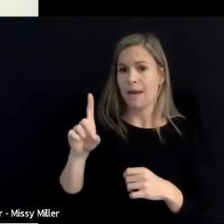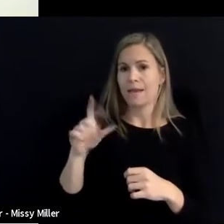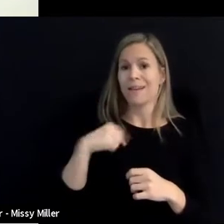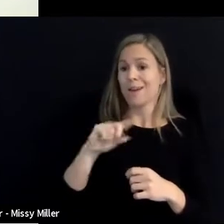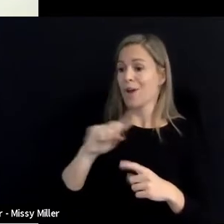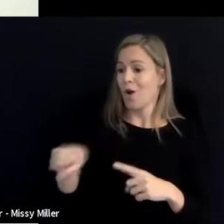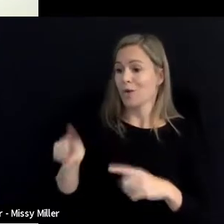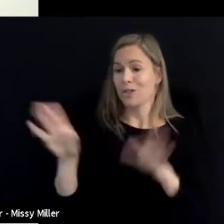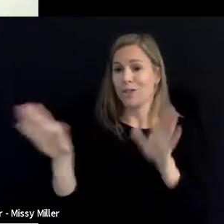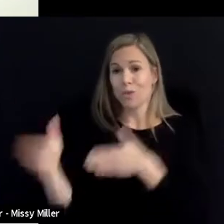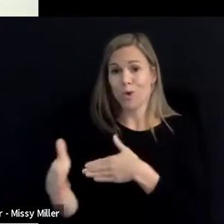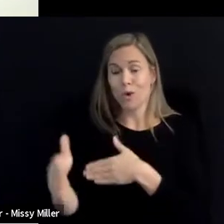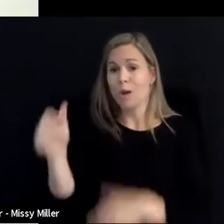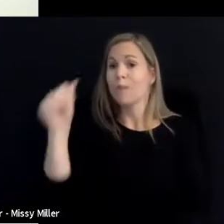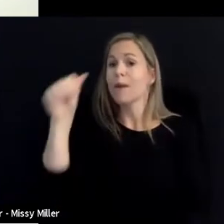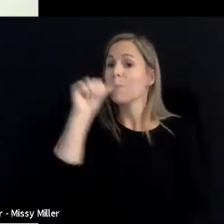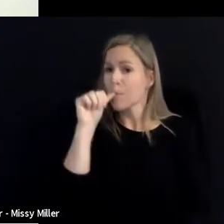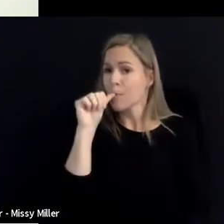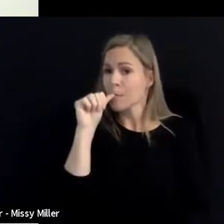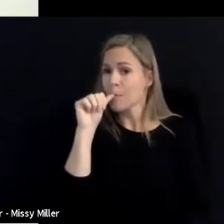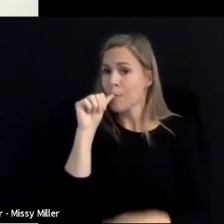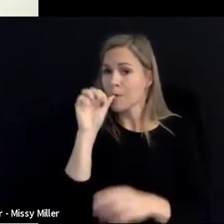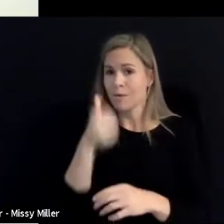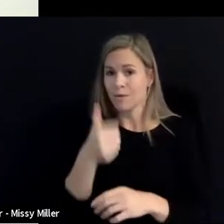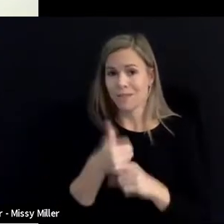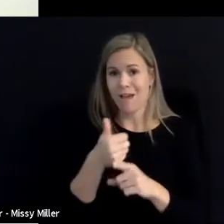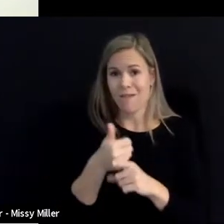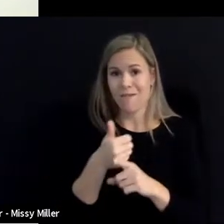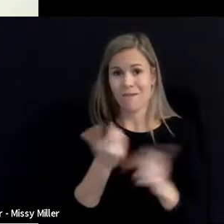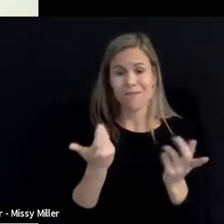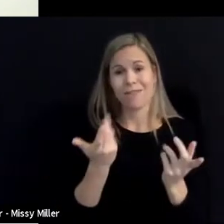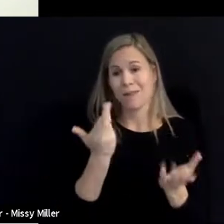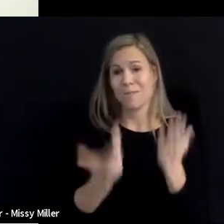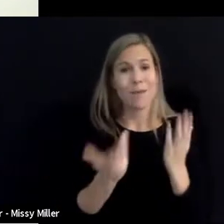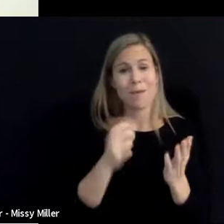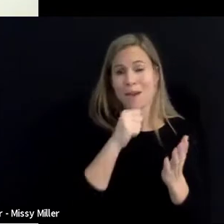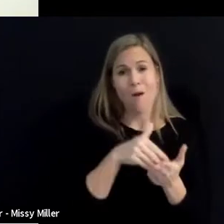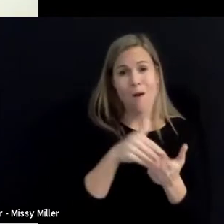All right, probably not many of you all the time, but you know, that's what we do sometimes when